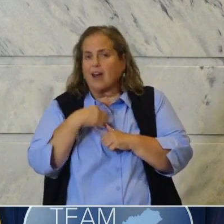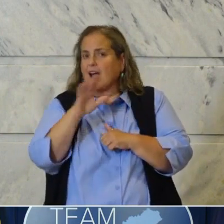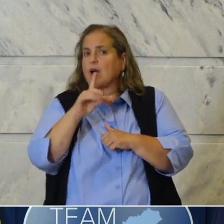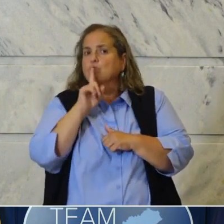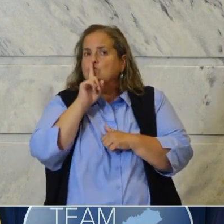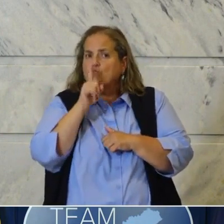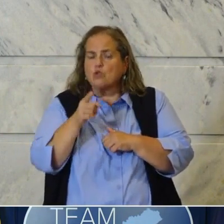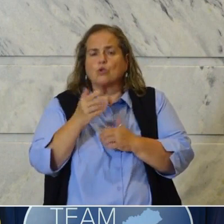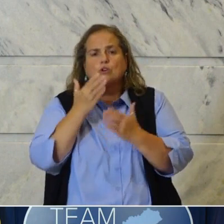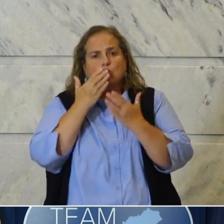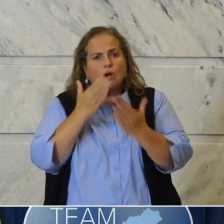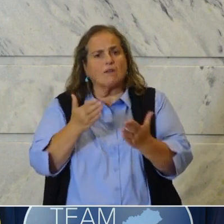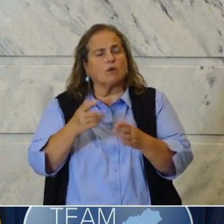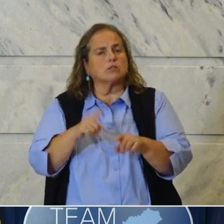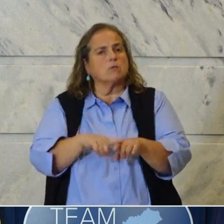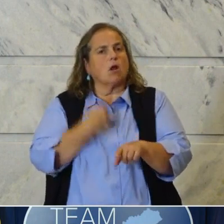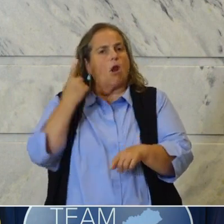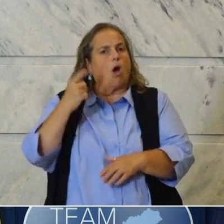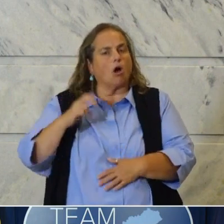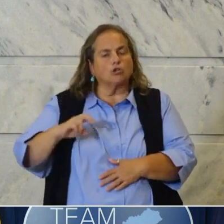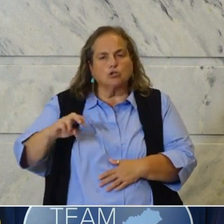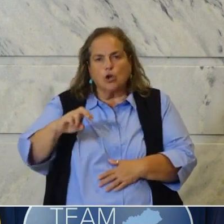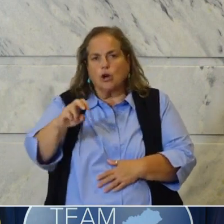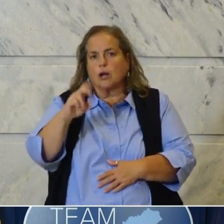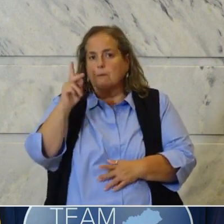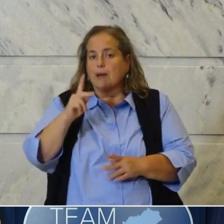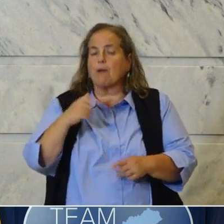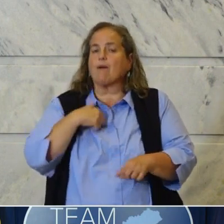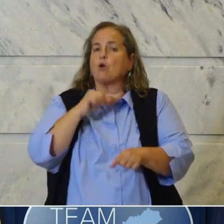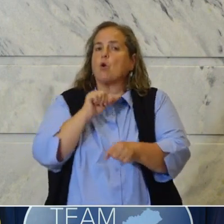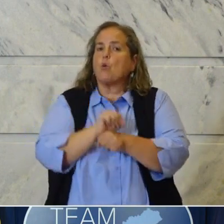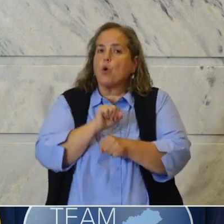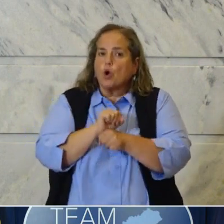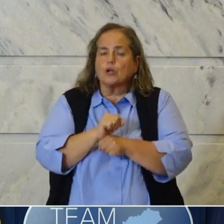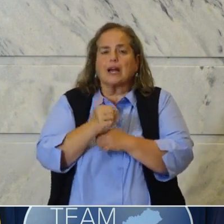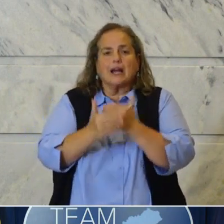journey and overwhelmingly people have worked kindly, compassionately